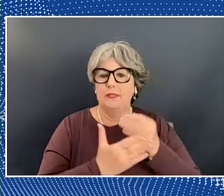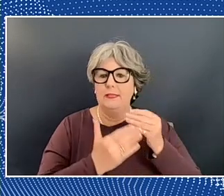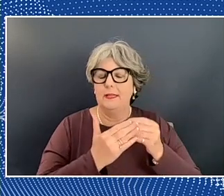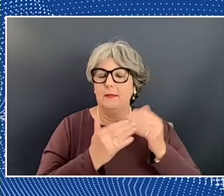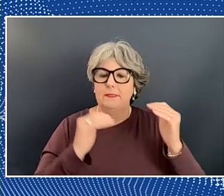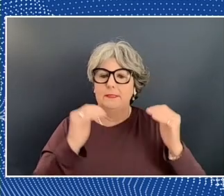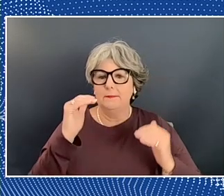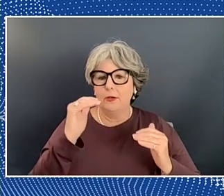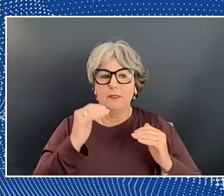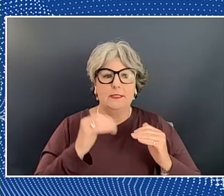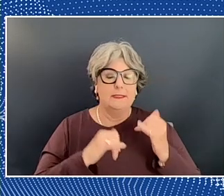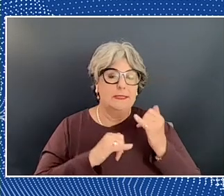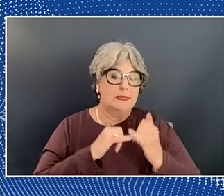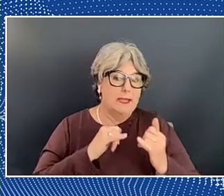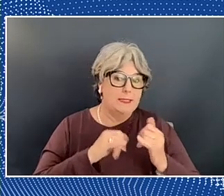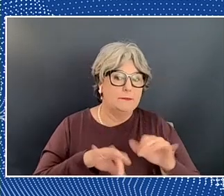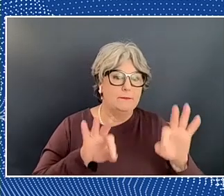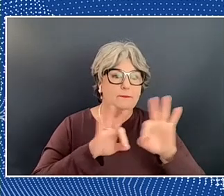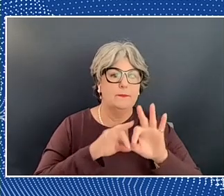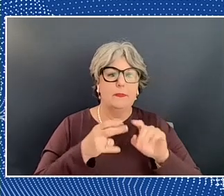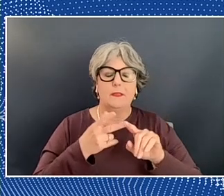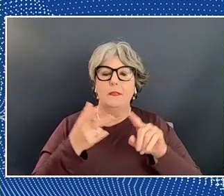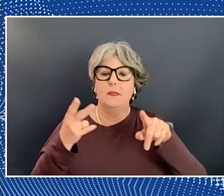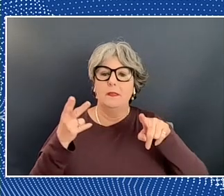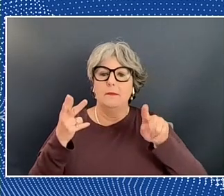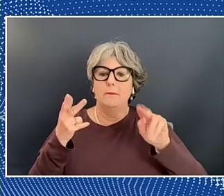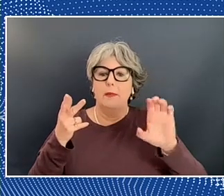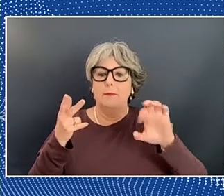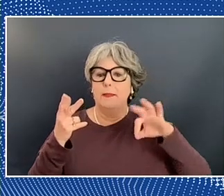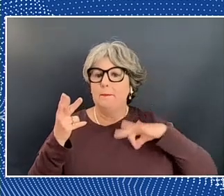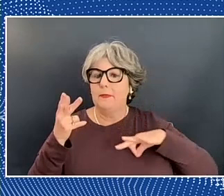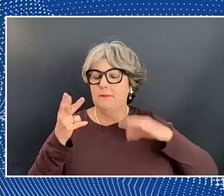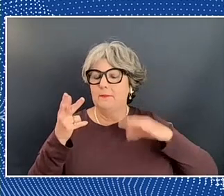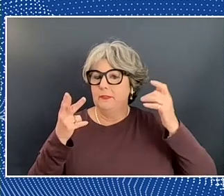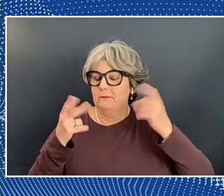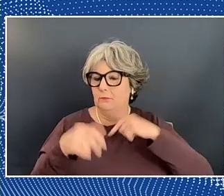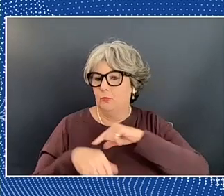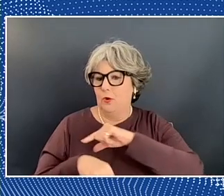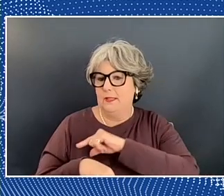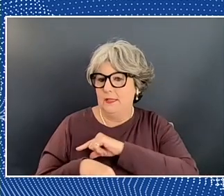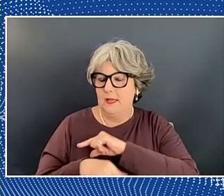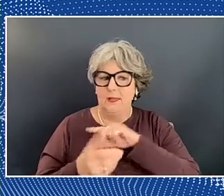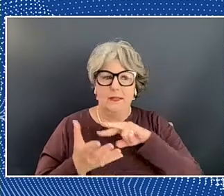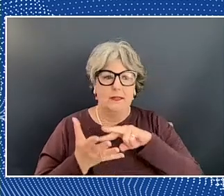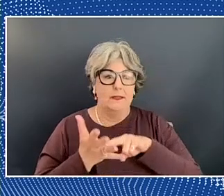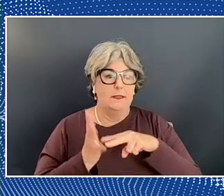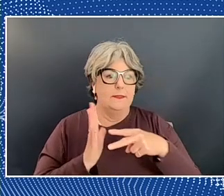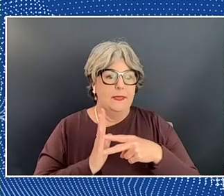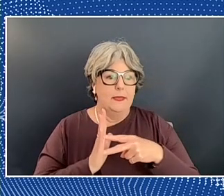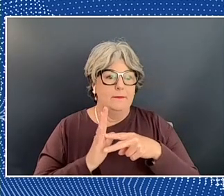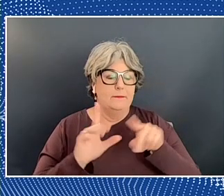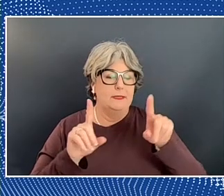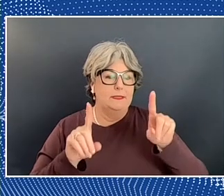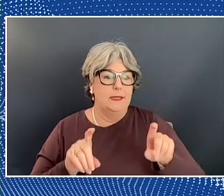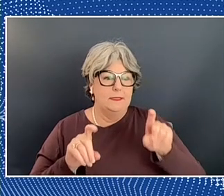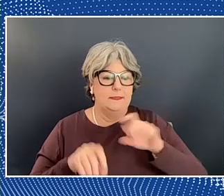And last but not least, public benefit eligibility. Eligibility for means testing public benefits will be clarified and expanded